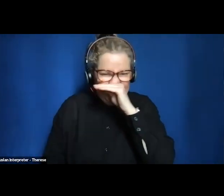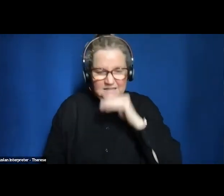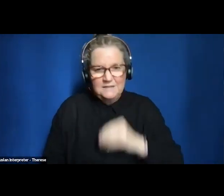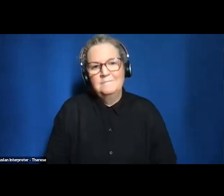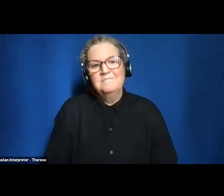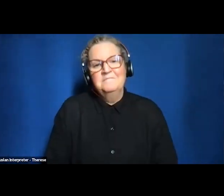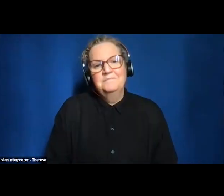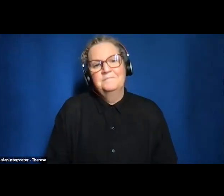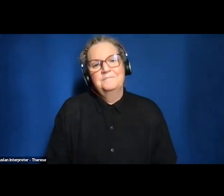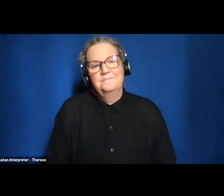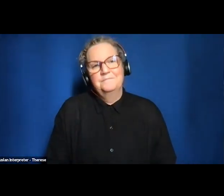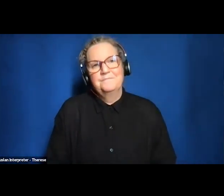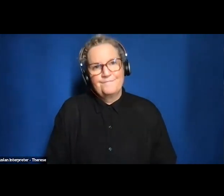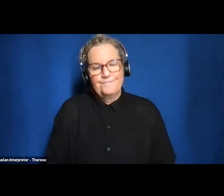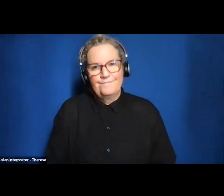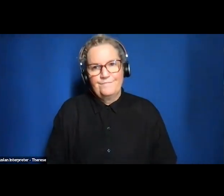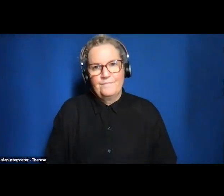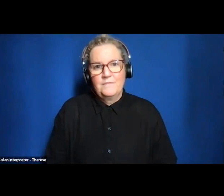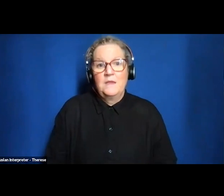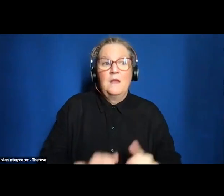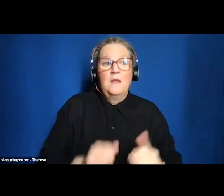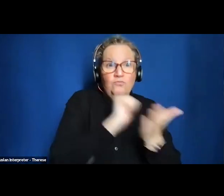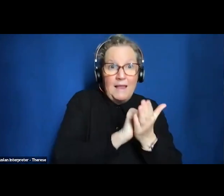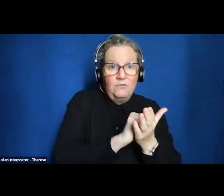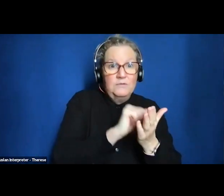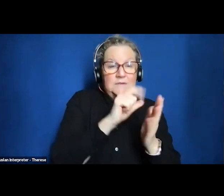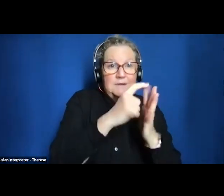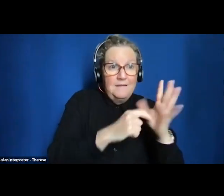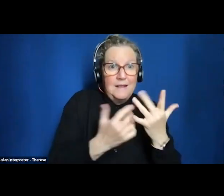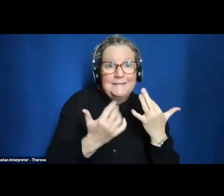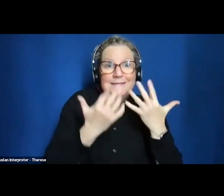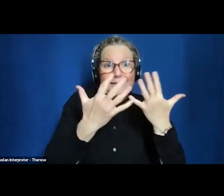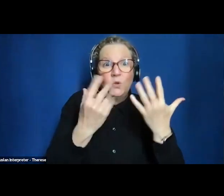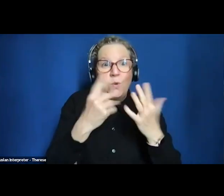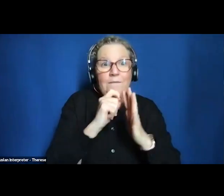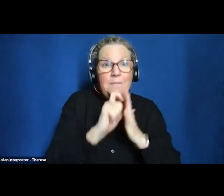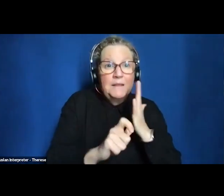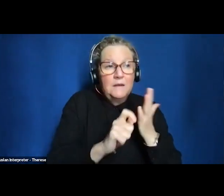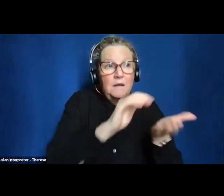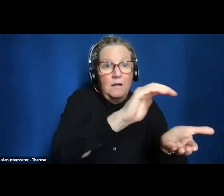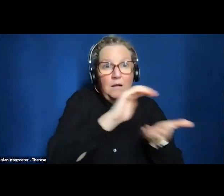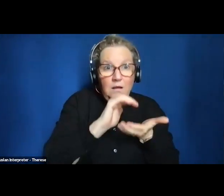And so and access to accurate data and statistics about people with disability will support the government in